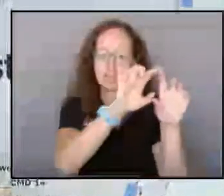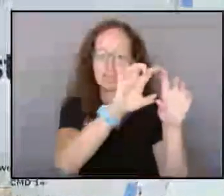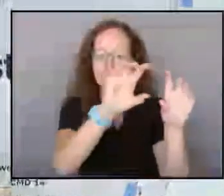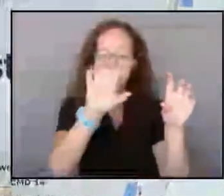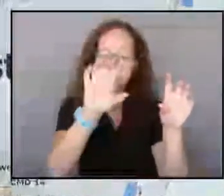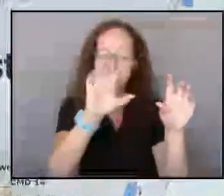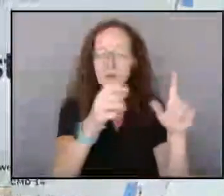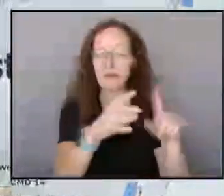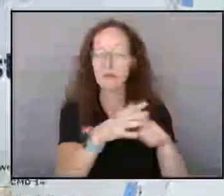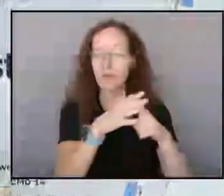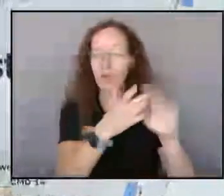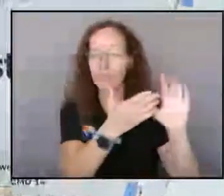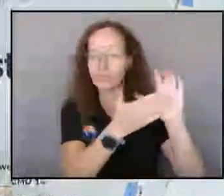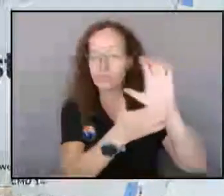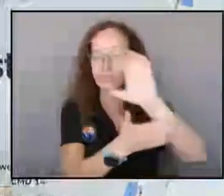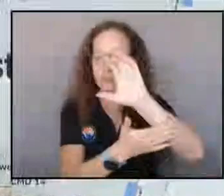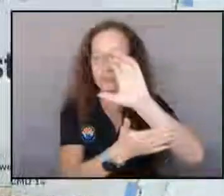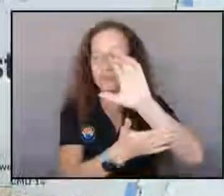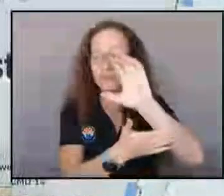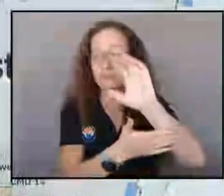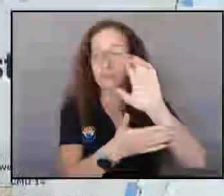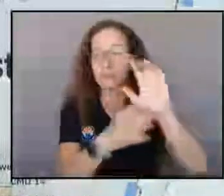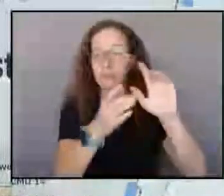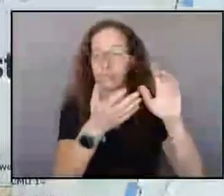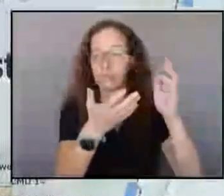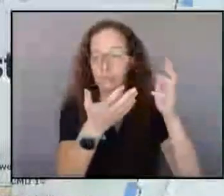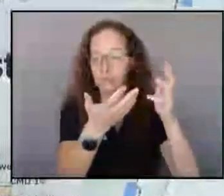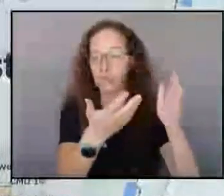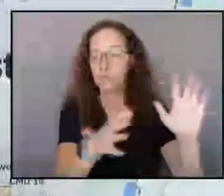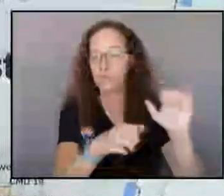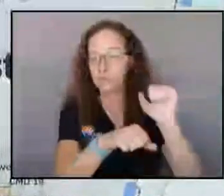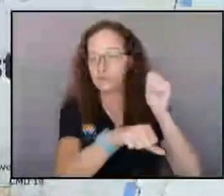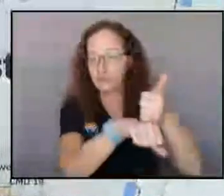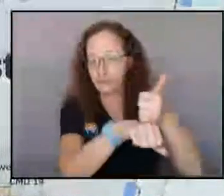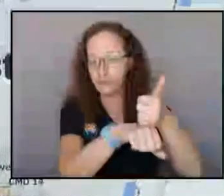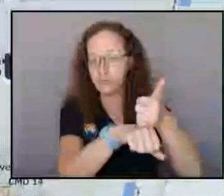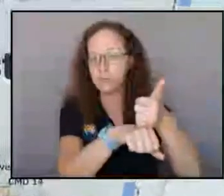ON THE EAST-WEST LINE. IT IS GOING TO TAKE SEVERAL DAYS FOR THE THINNING ALONG THAT LINE TO BE COMPLETED.